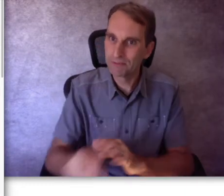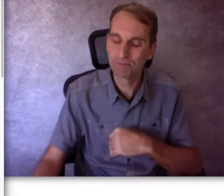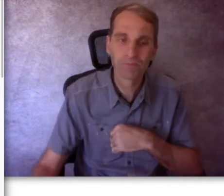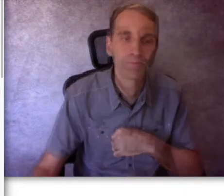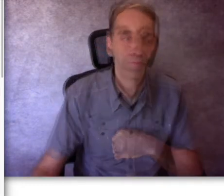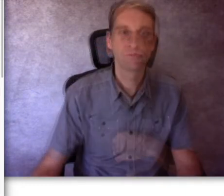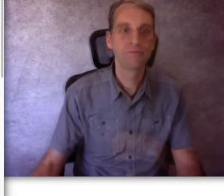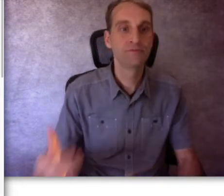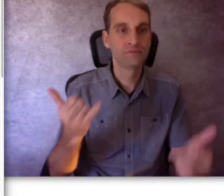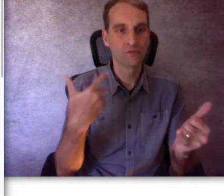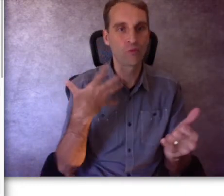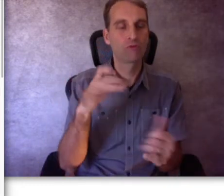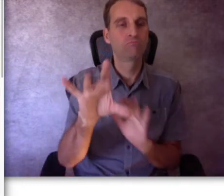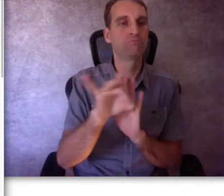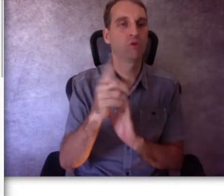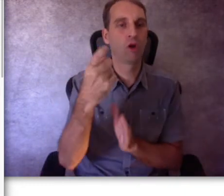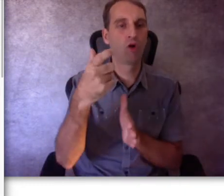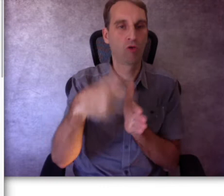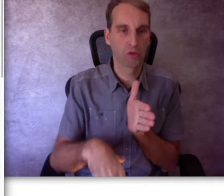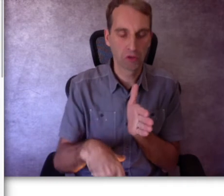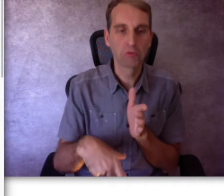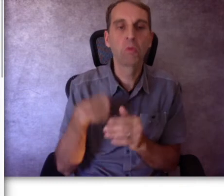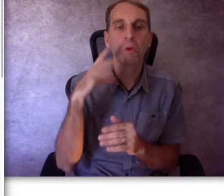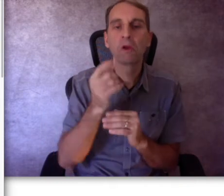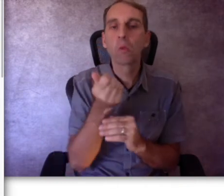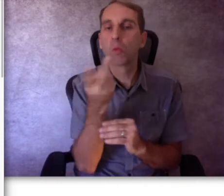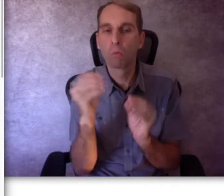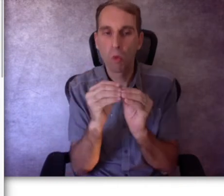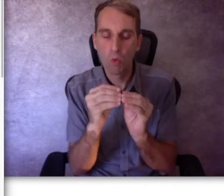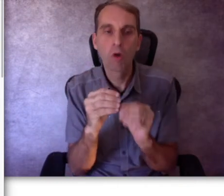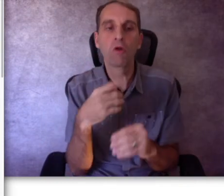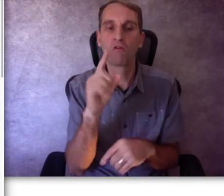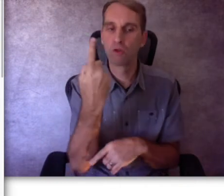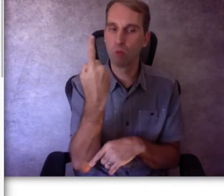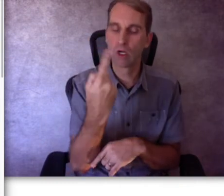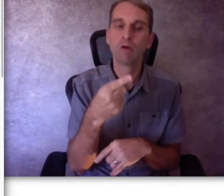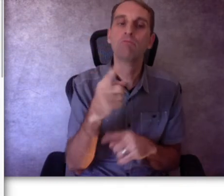Now, I want to pick one article. I’ll choose a couple more.